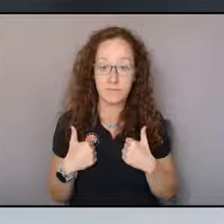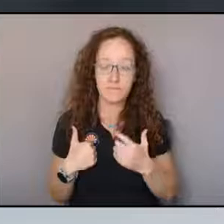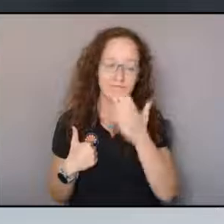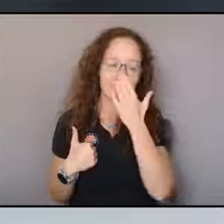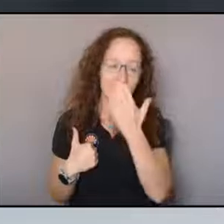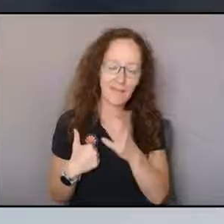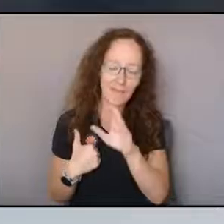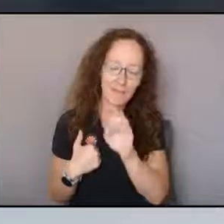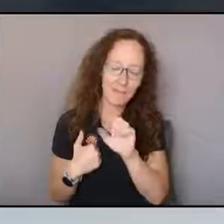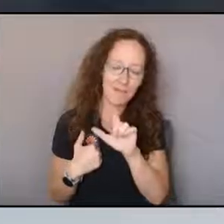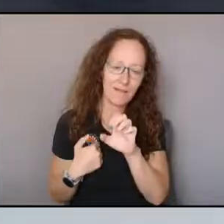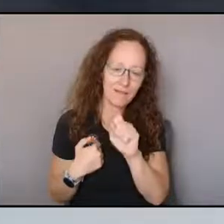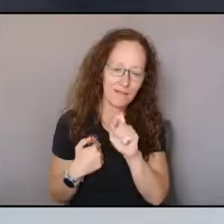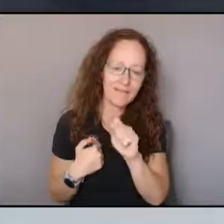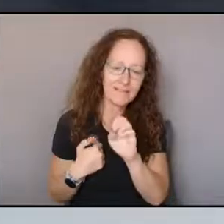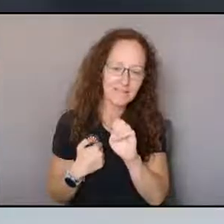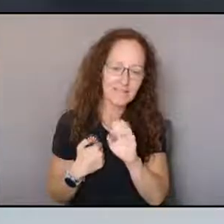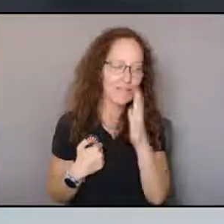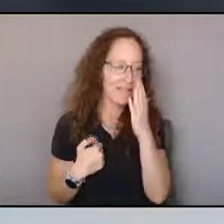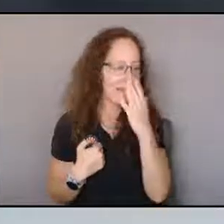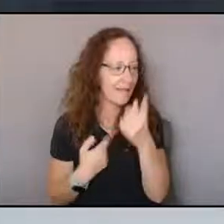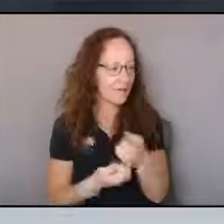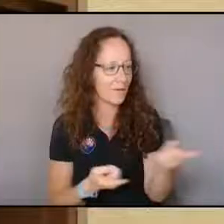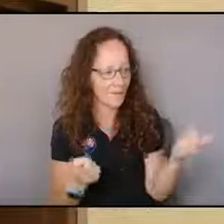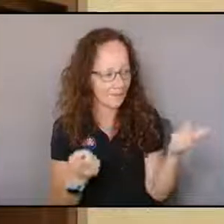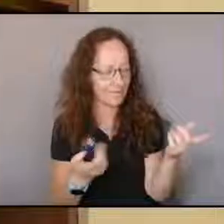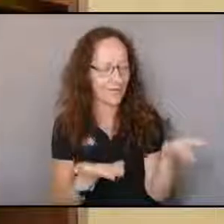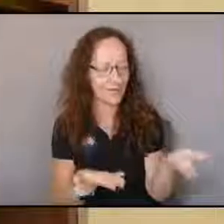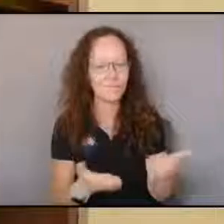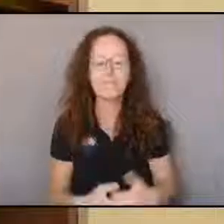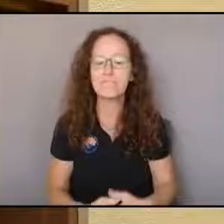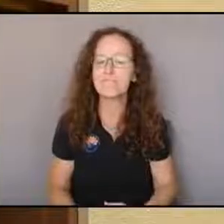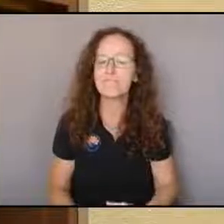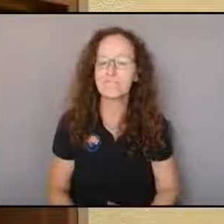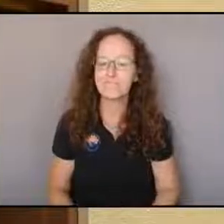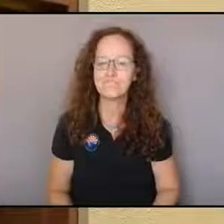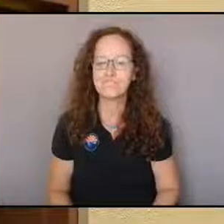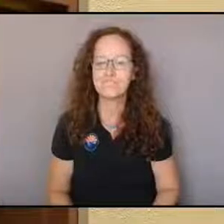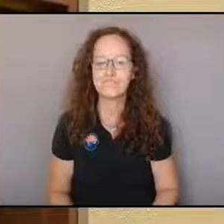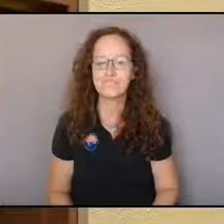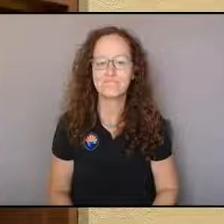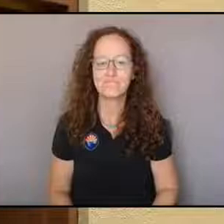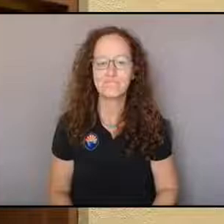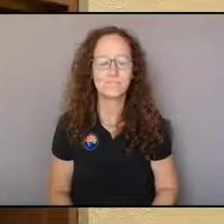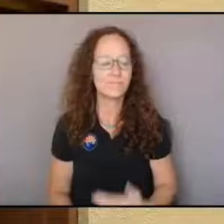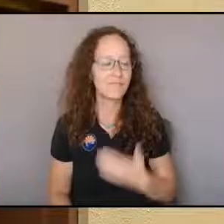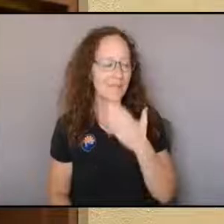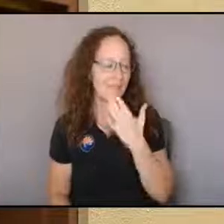THANK YOU, CELESTE, AND THANK YOU TO EVERYONE OUT THERE.